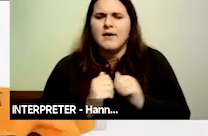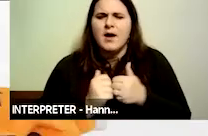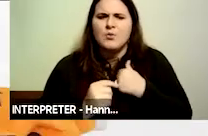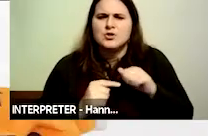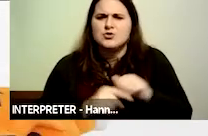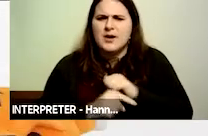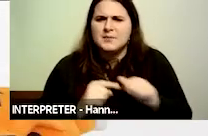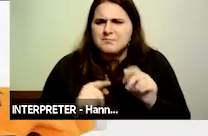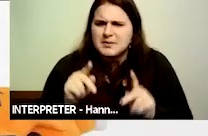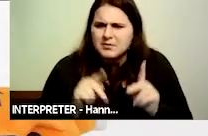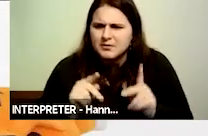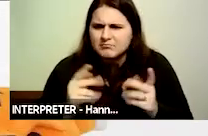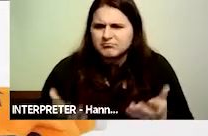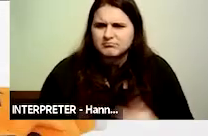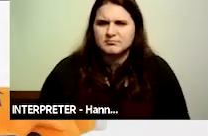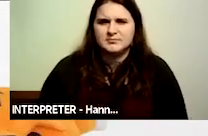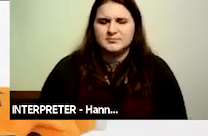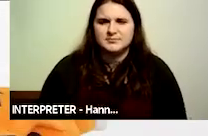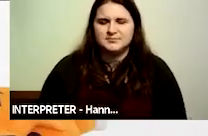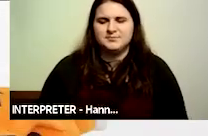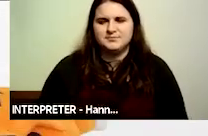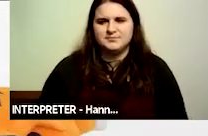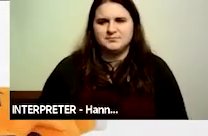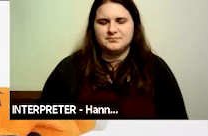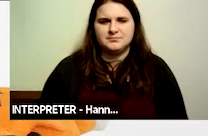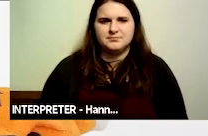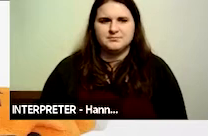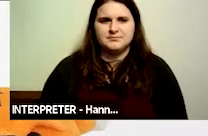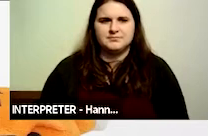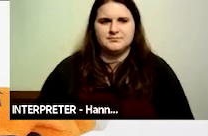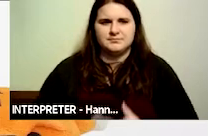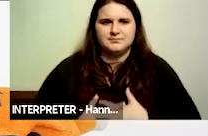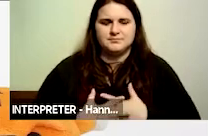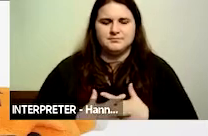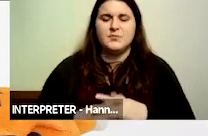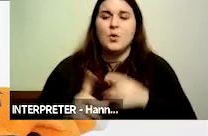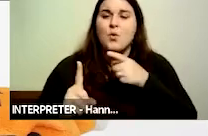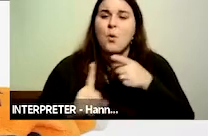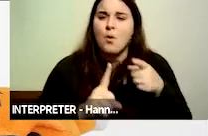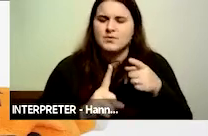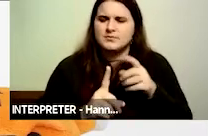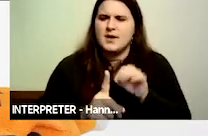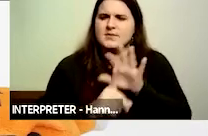Ben Woelk: So our goals with a program were to socialize best practices we identified, I think